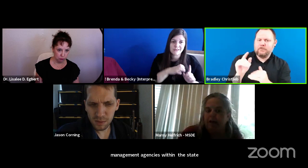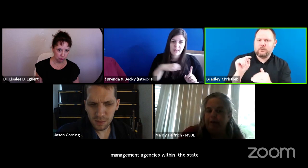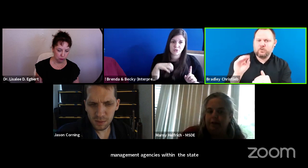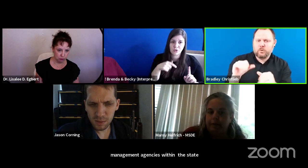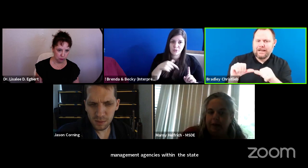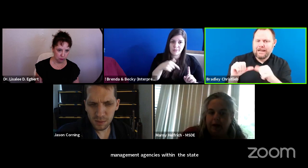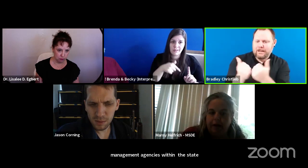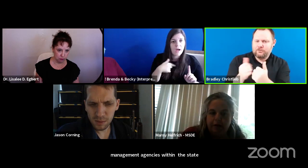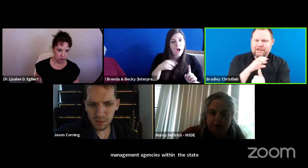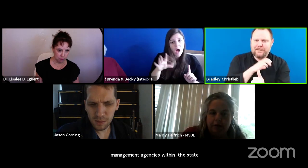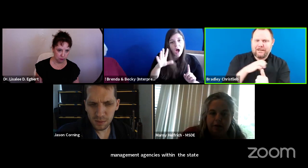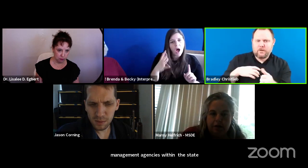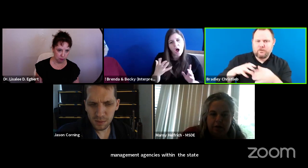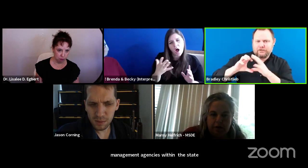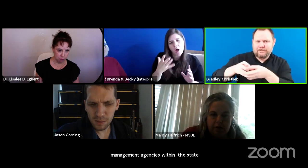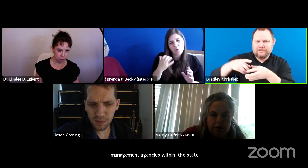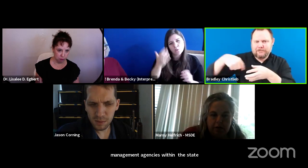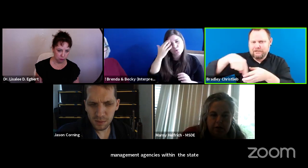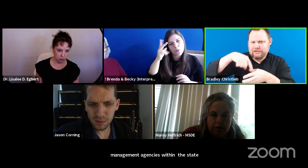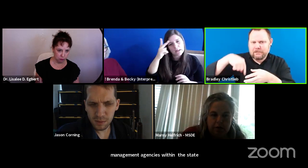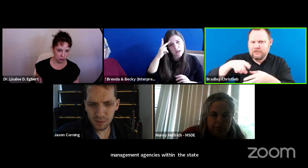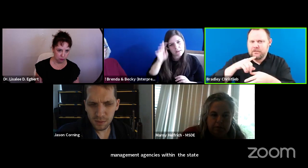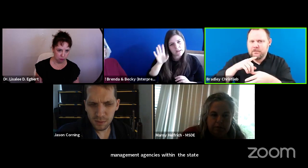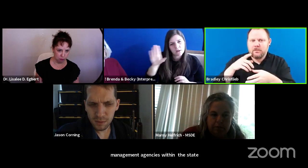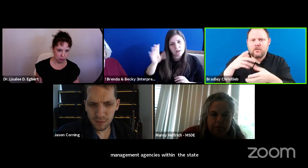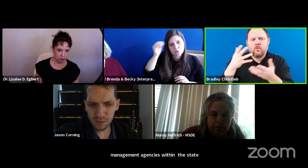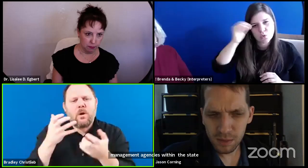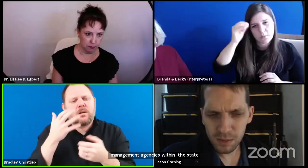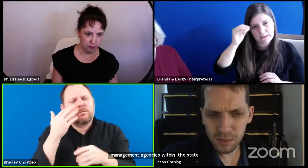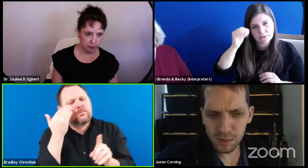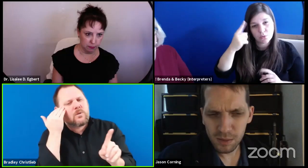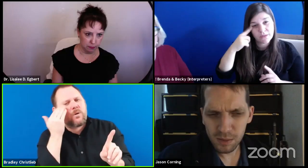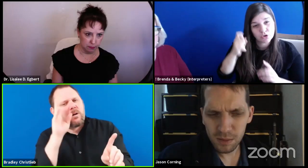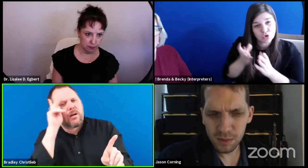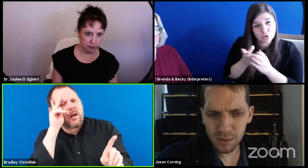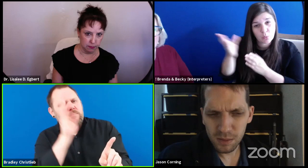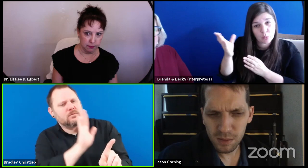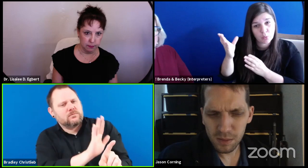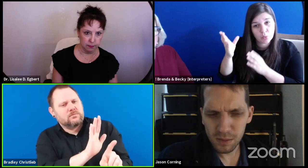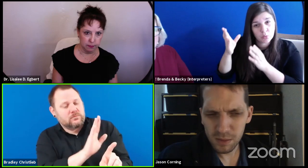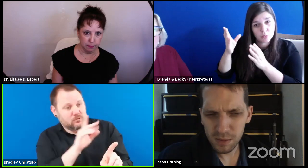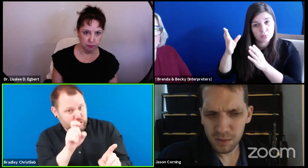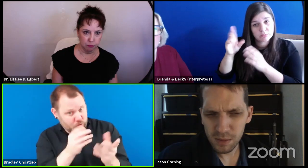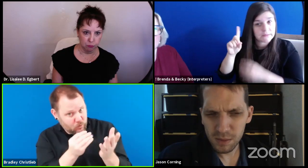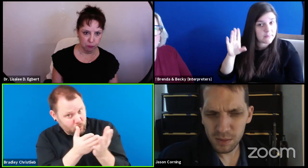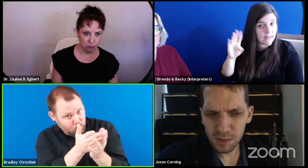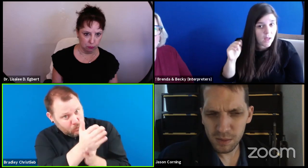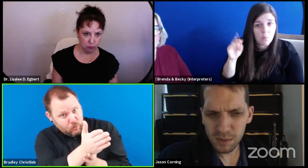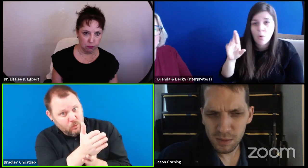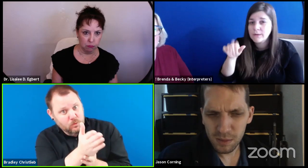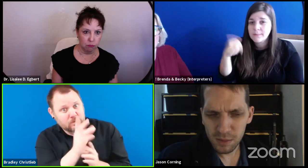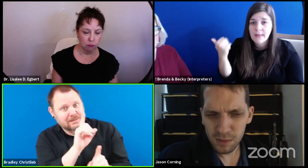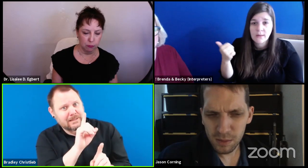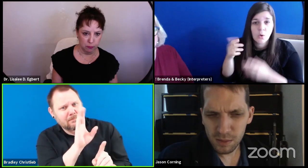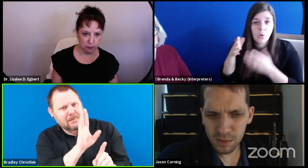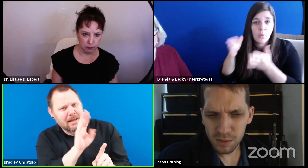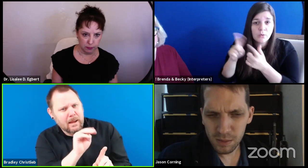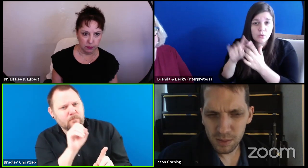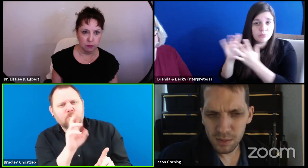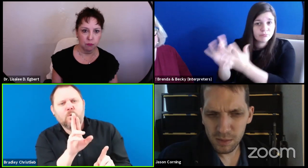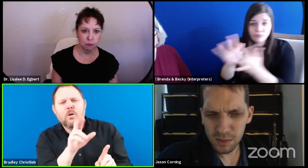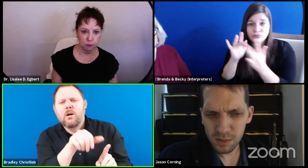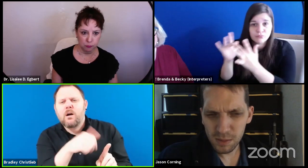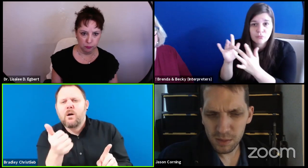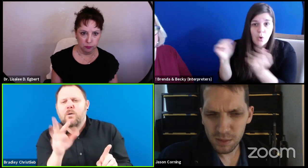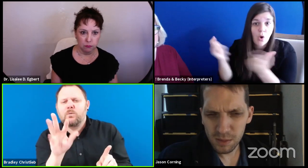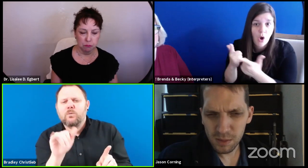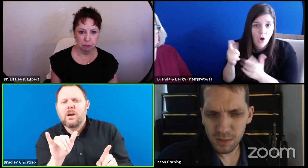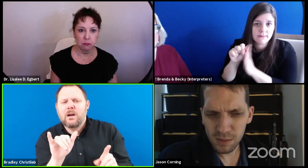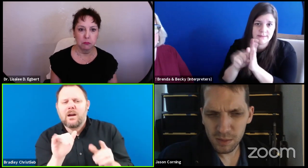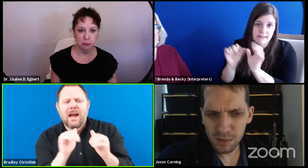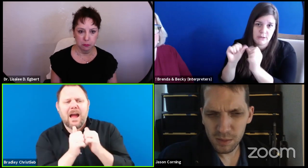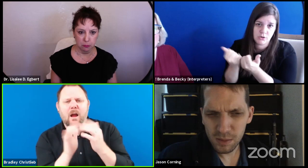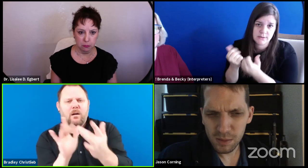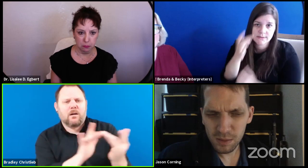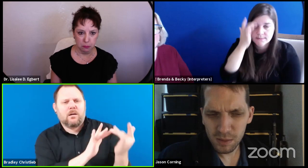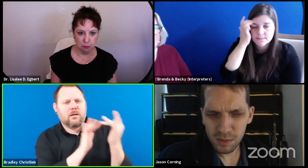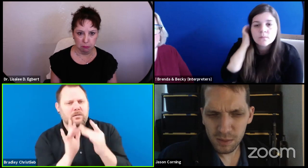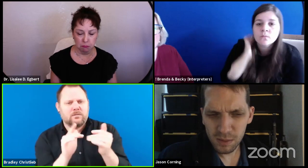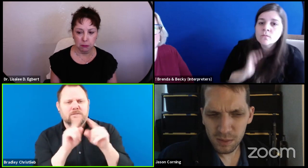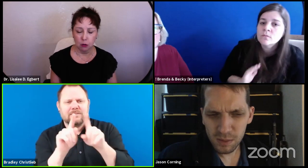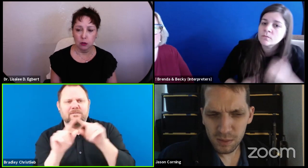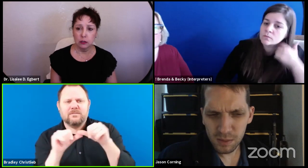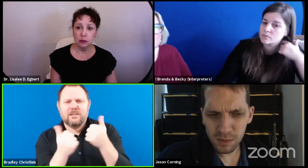So I would love to hear what Kelby thinks about that.